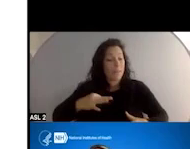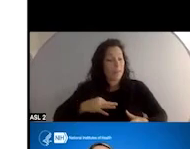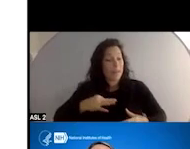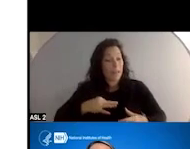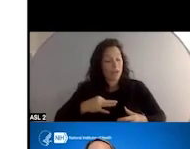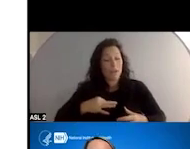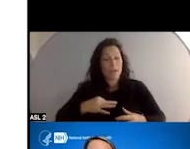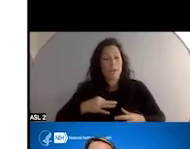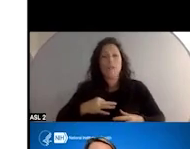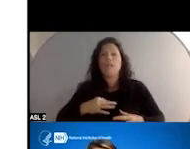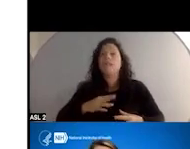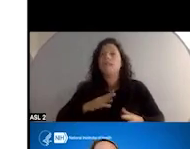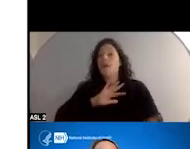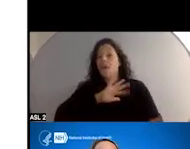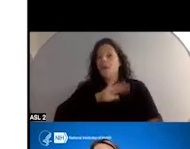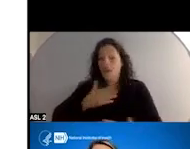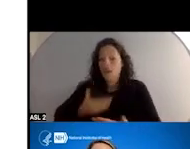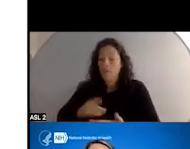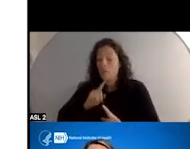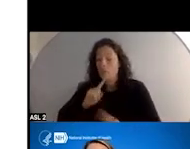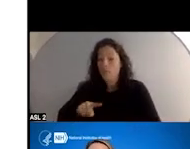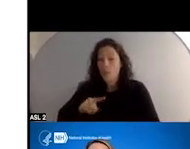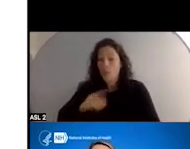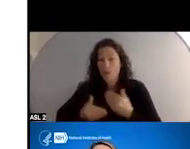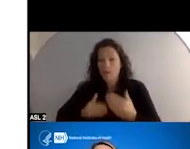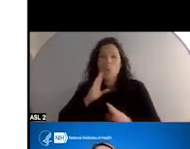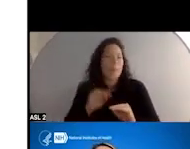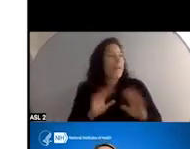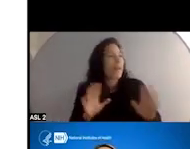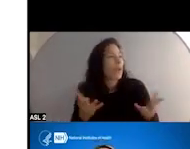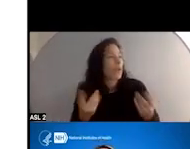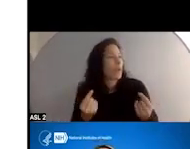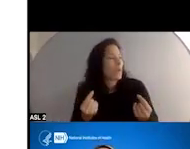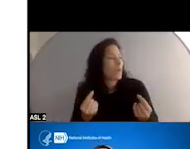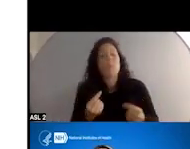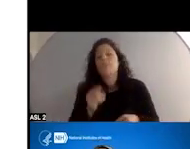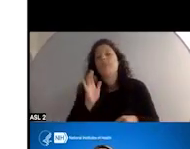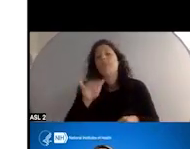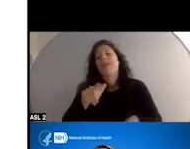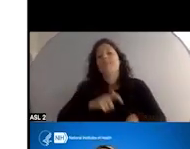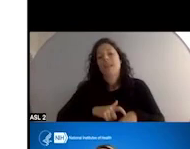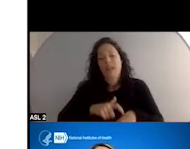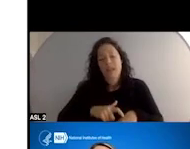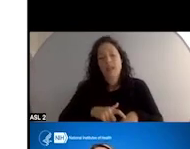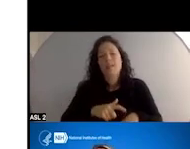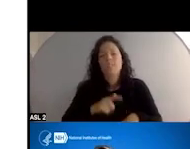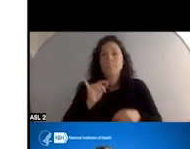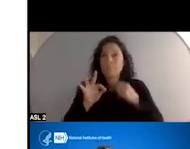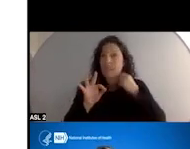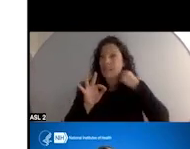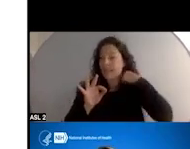it will be very clear what you need to do. But in general, what will happen at that time is, if there - even before then,